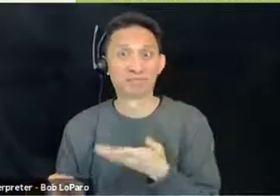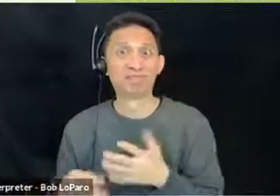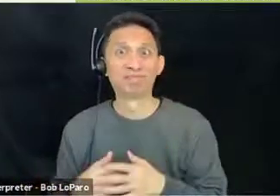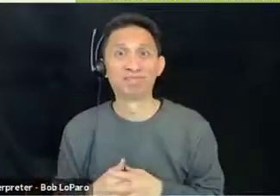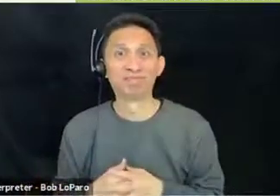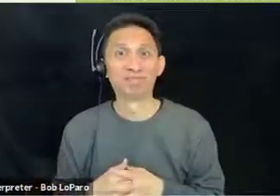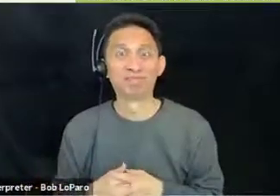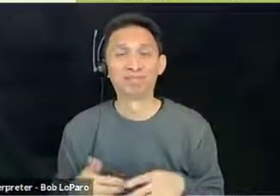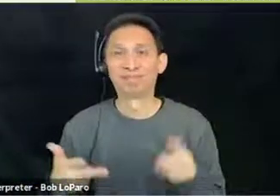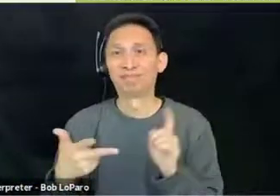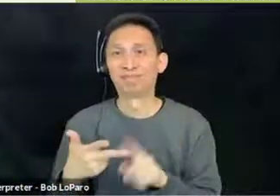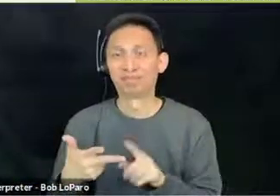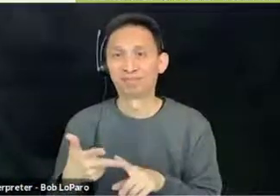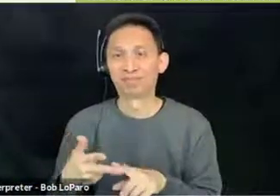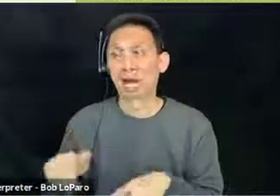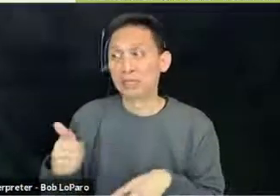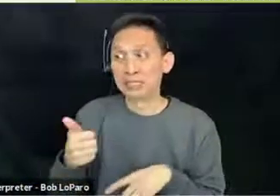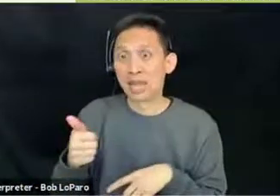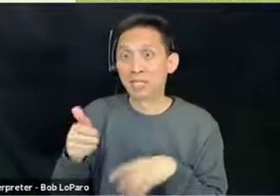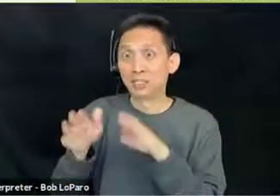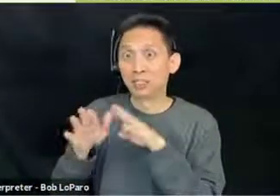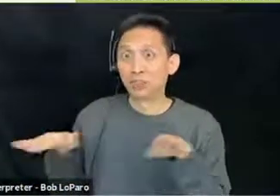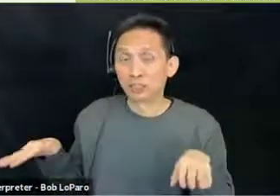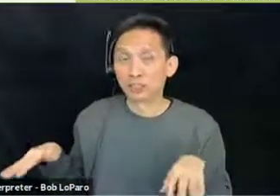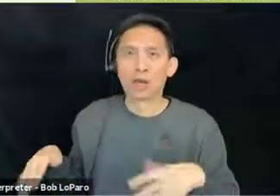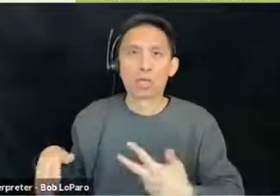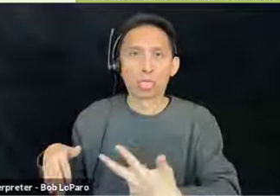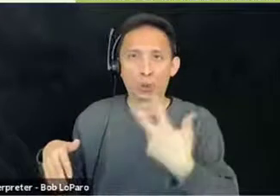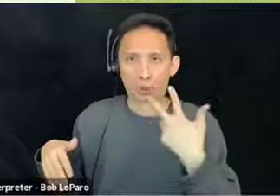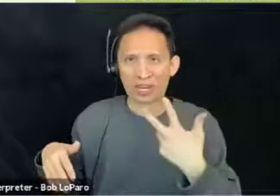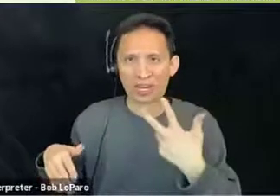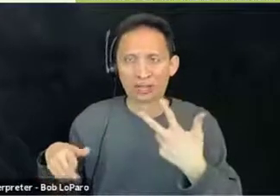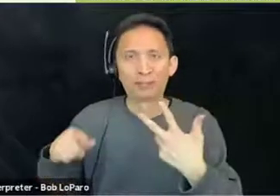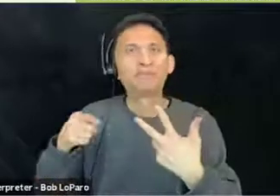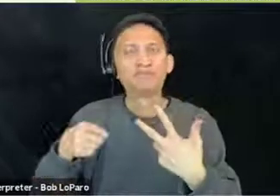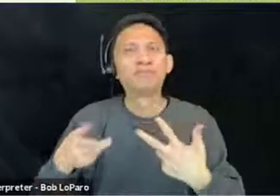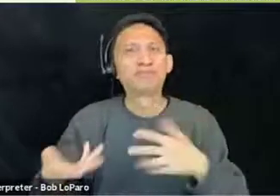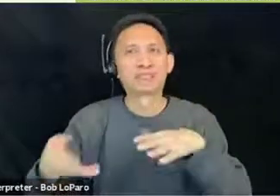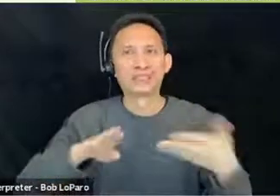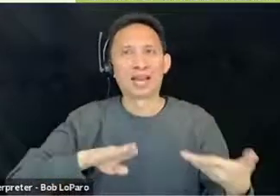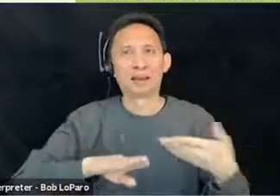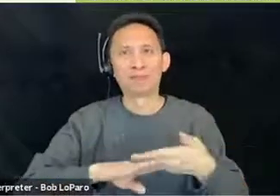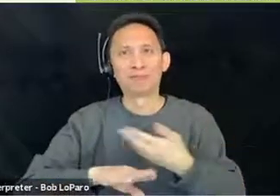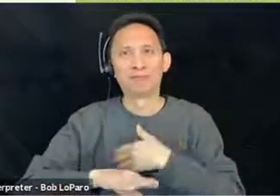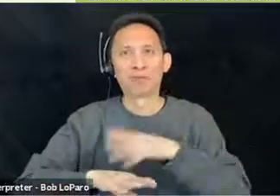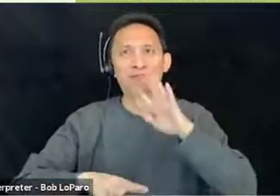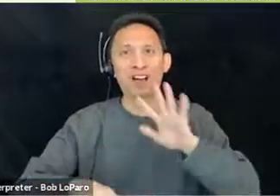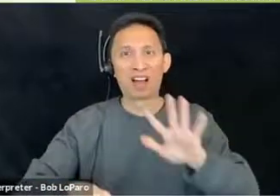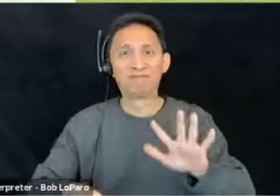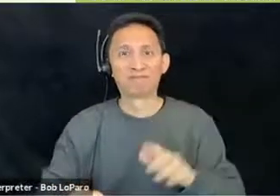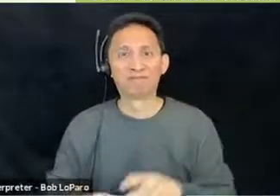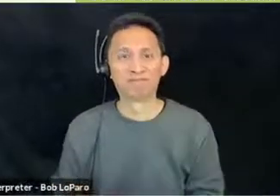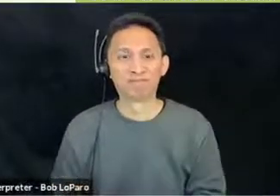And 3 of 10 children with a rare disease won't live to see their 5th birthday. So, these statistics